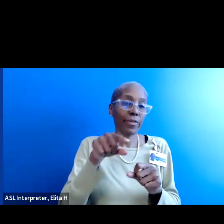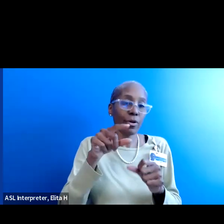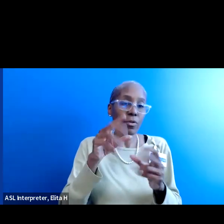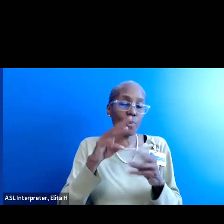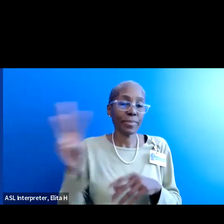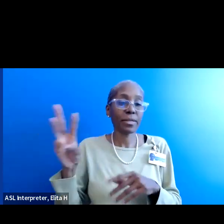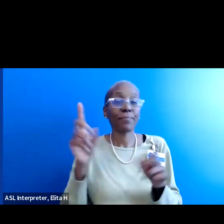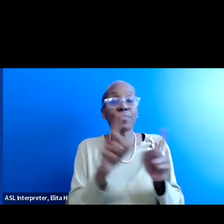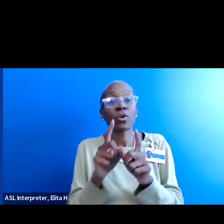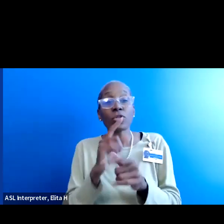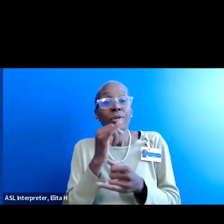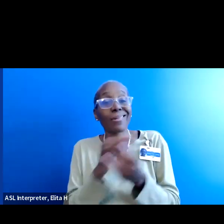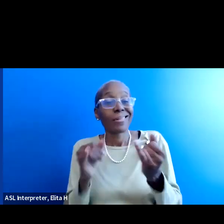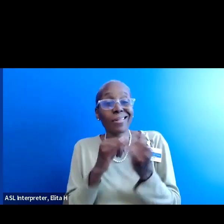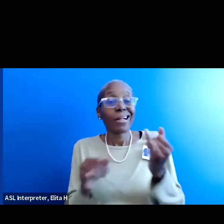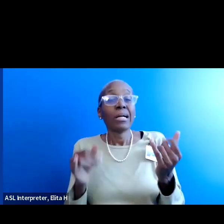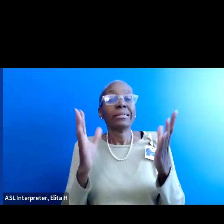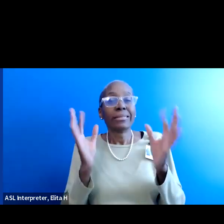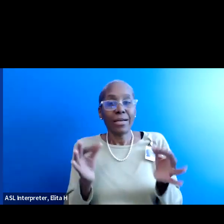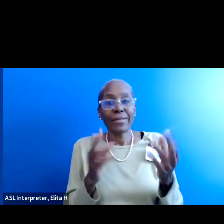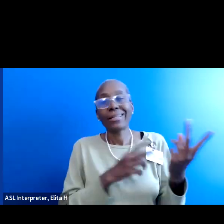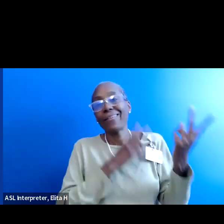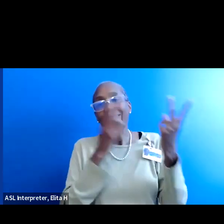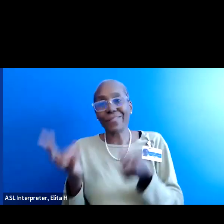And then of course, last but not least, definitely visit the facility